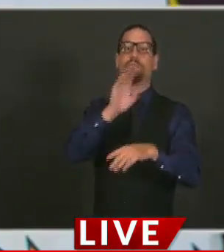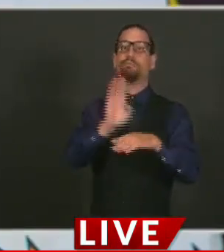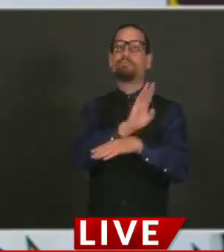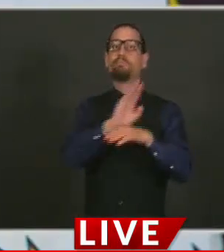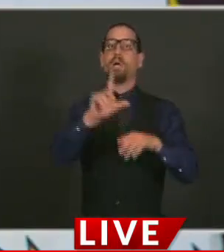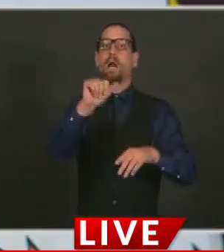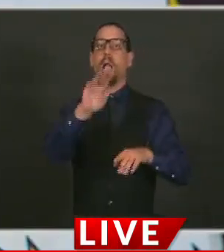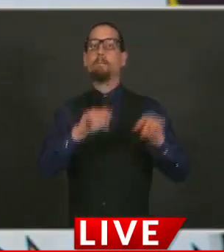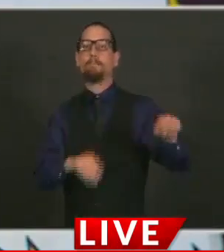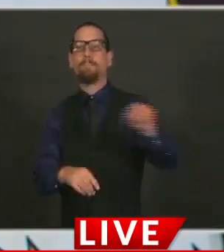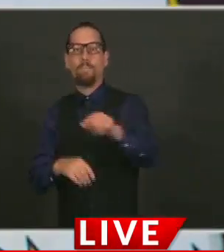WE HAVE CALLED.